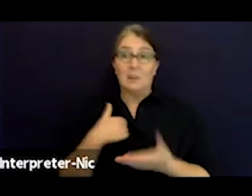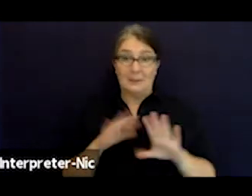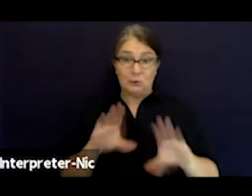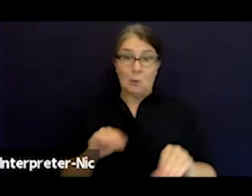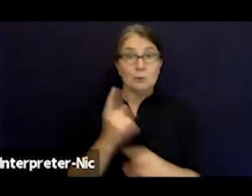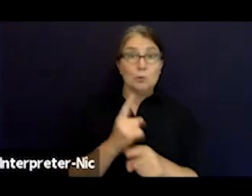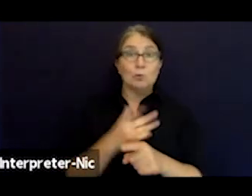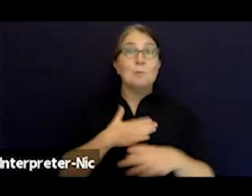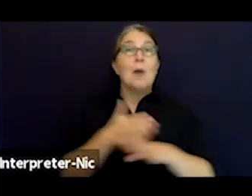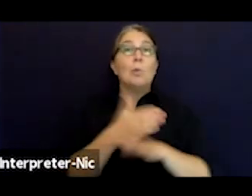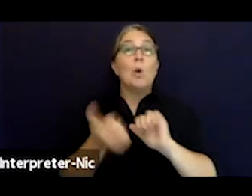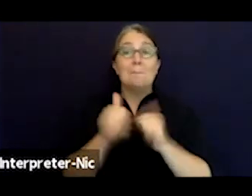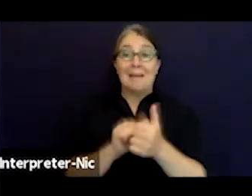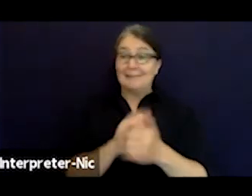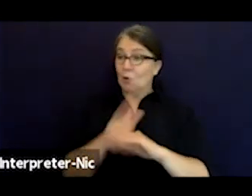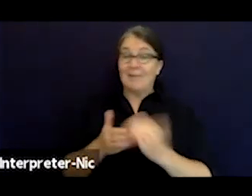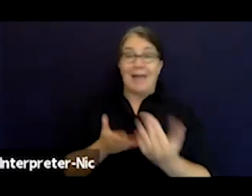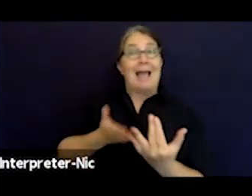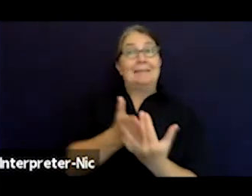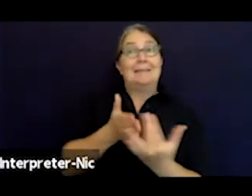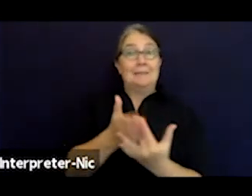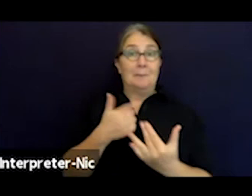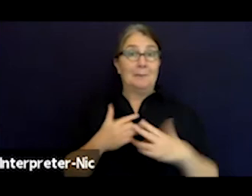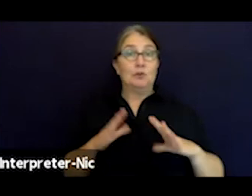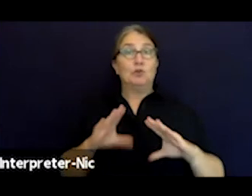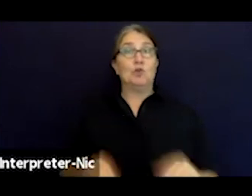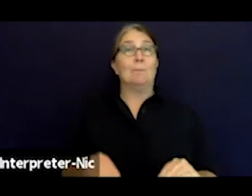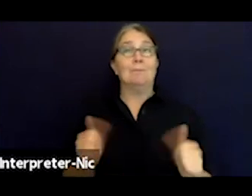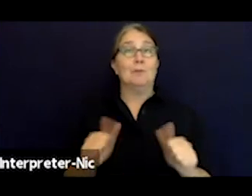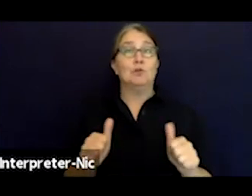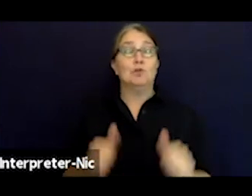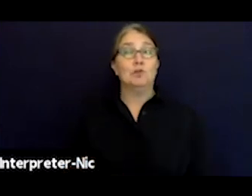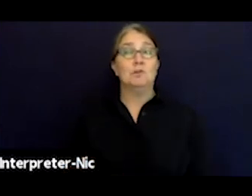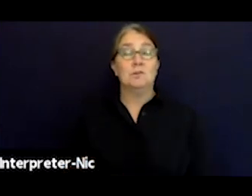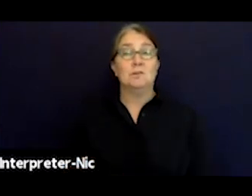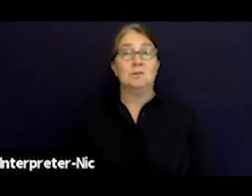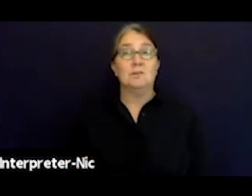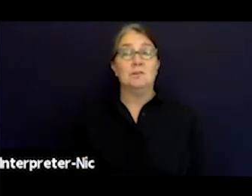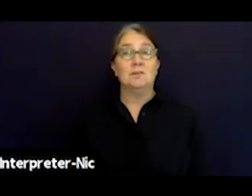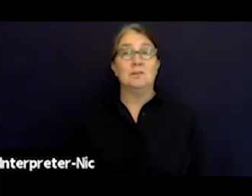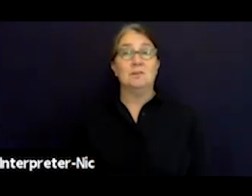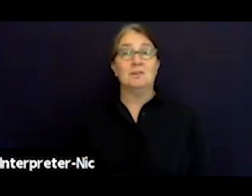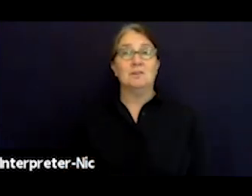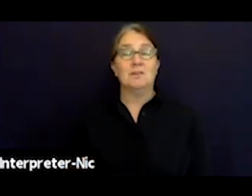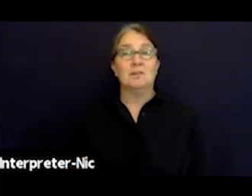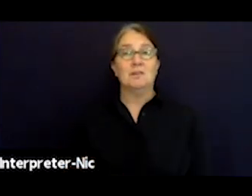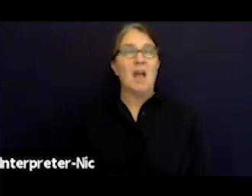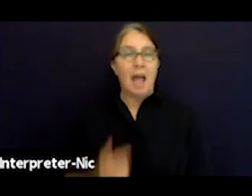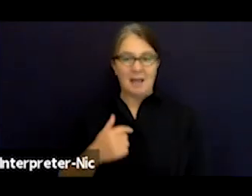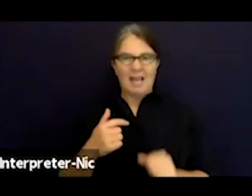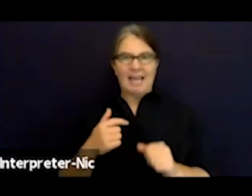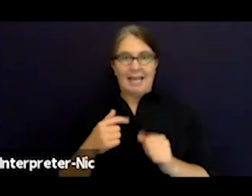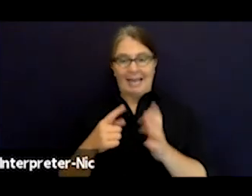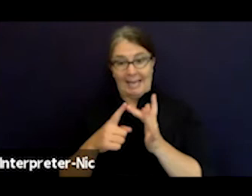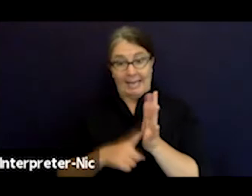about accessibility. I chopped the end of the word off and I talk about "access",